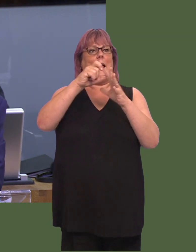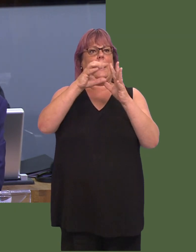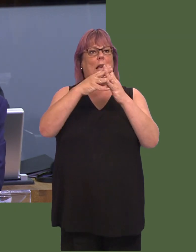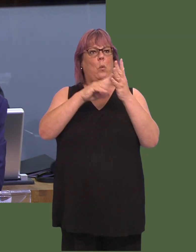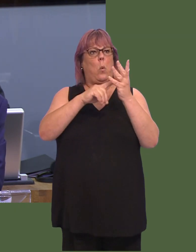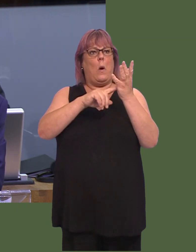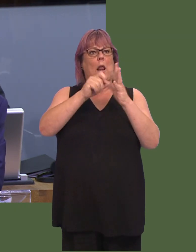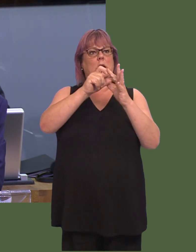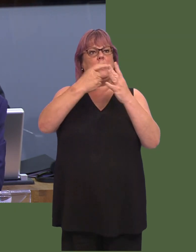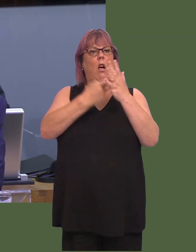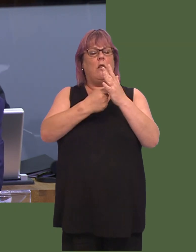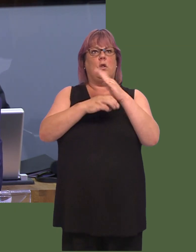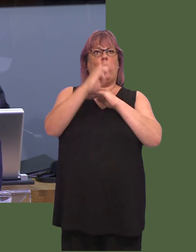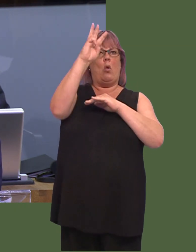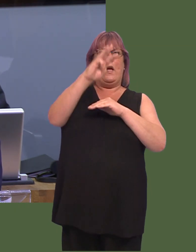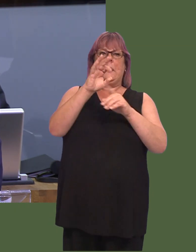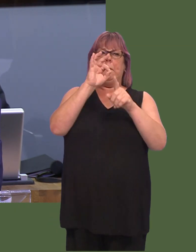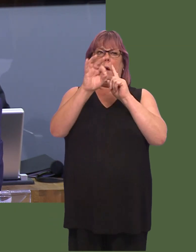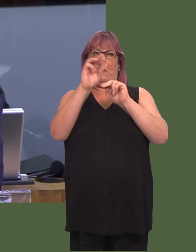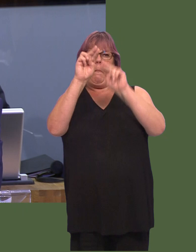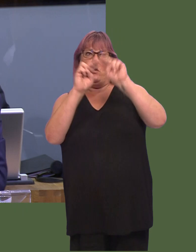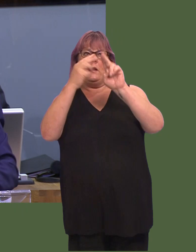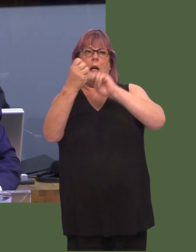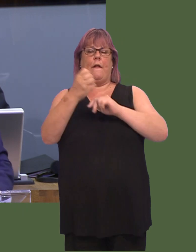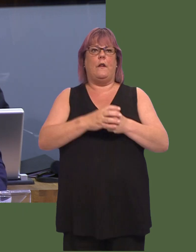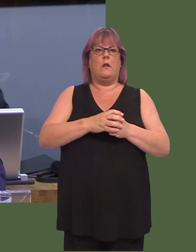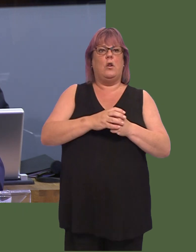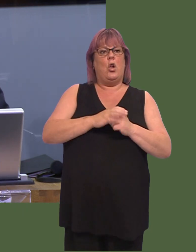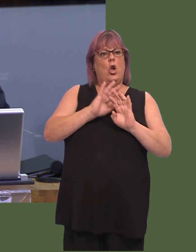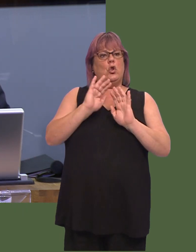Local Health Board in north Wales being put in special measures, the centralisation and